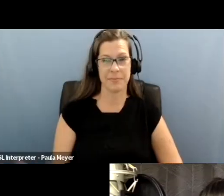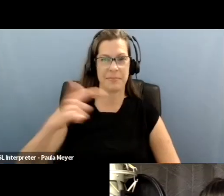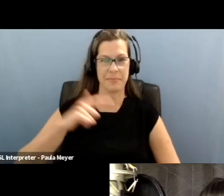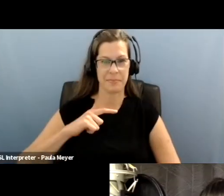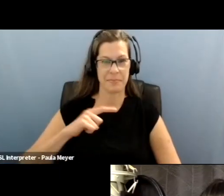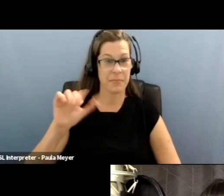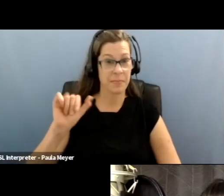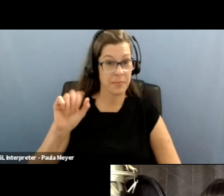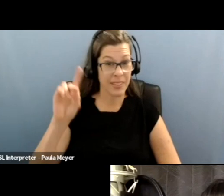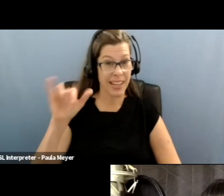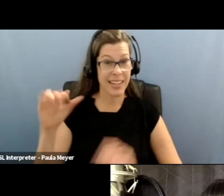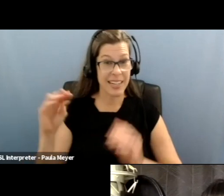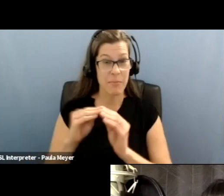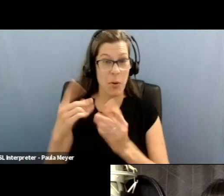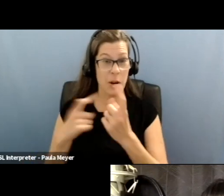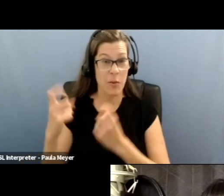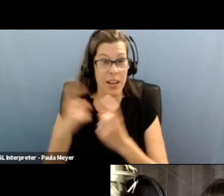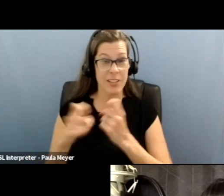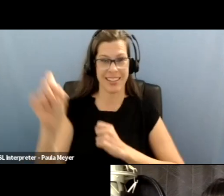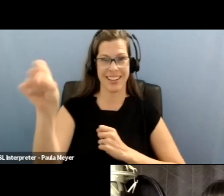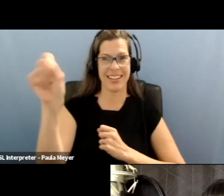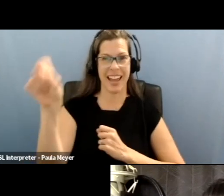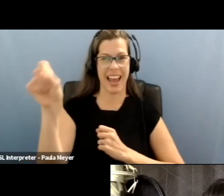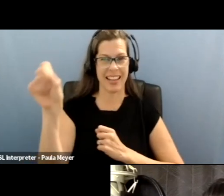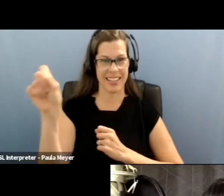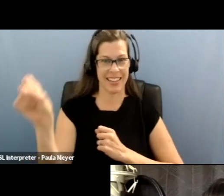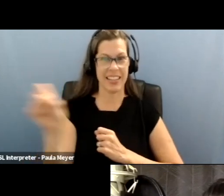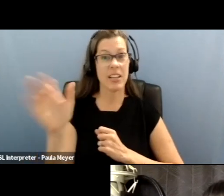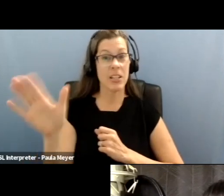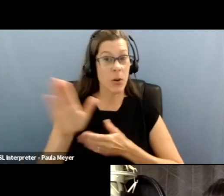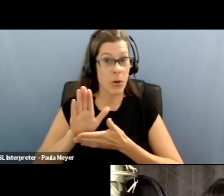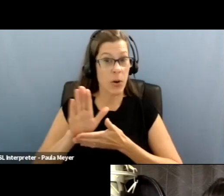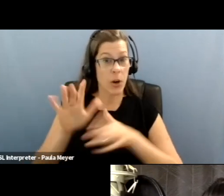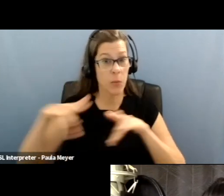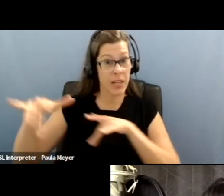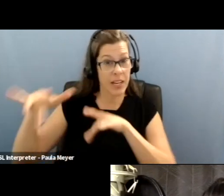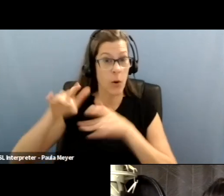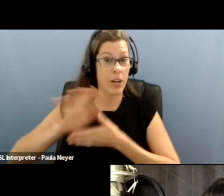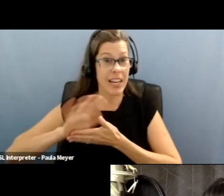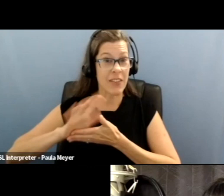[Andy] Yes. So listening to your video, your recorded video, with the issues you're